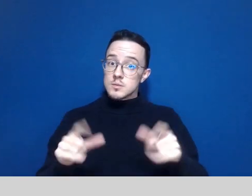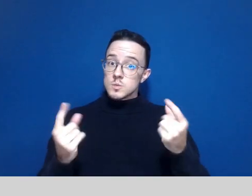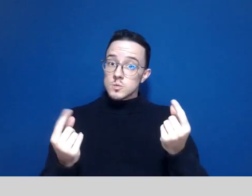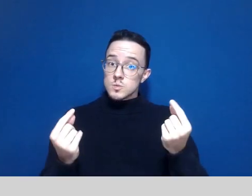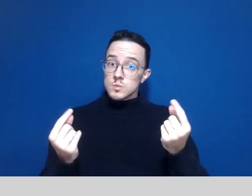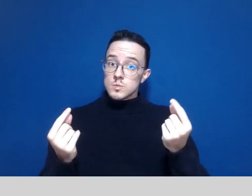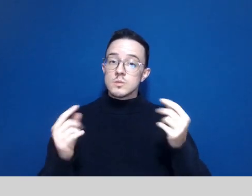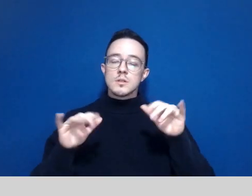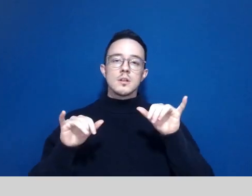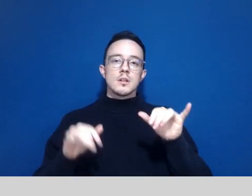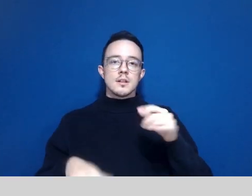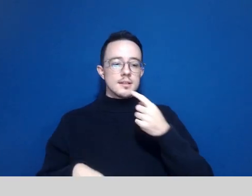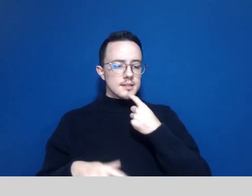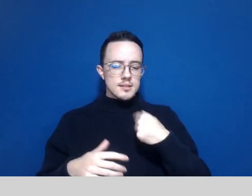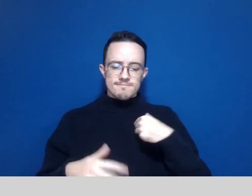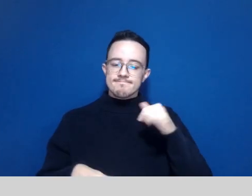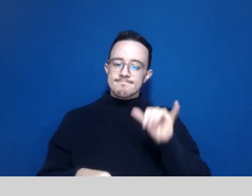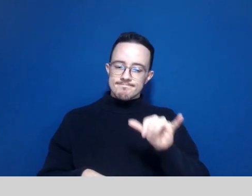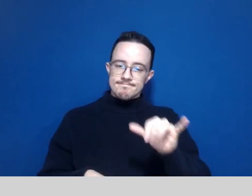From there, it can say, okay.